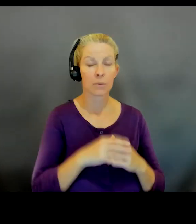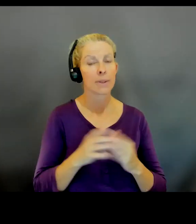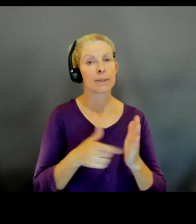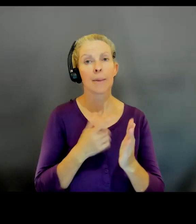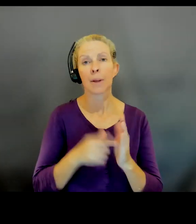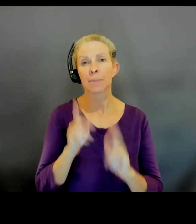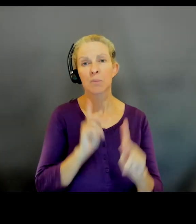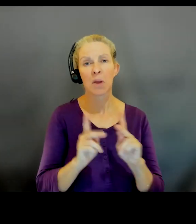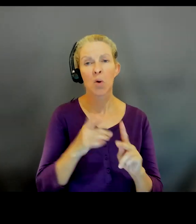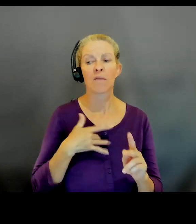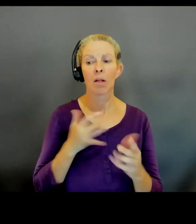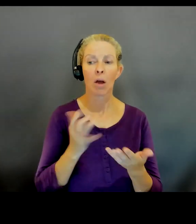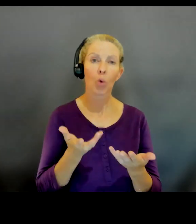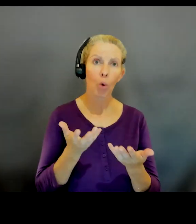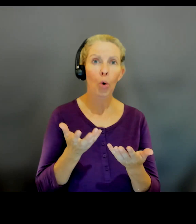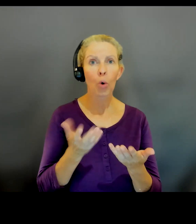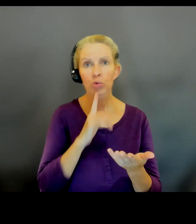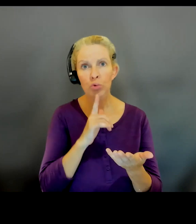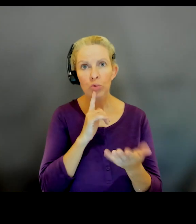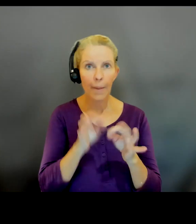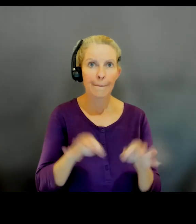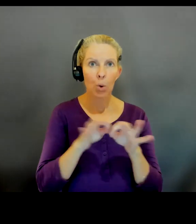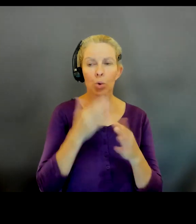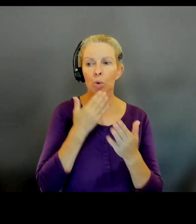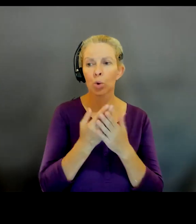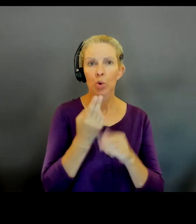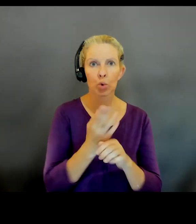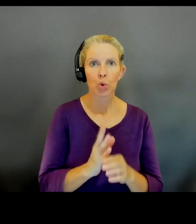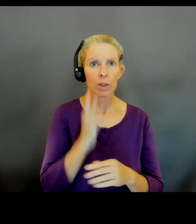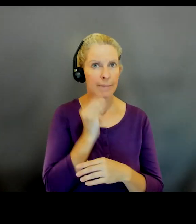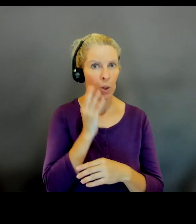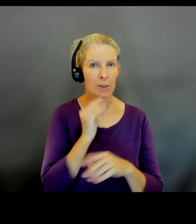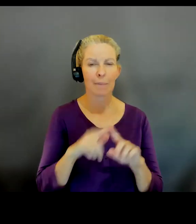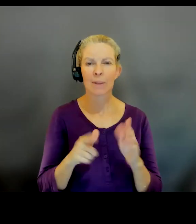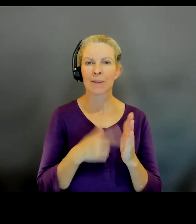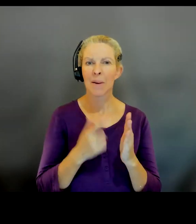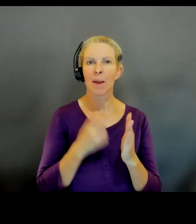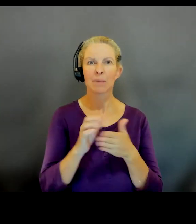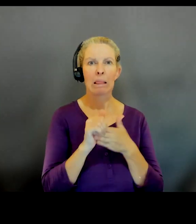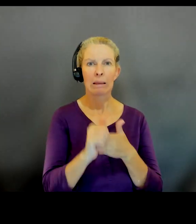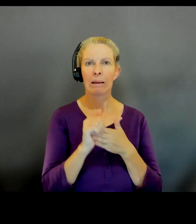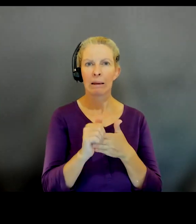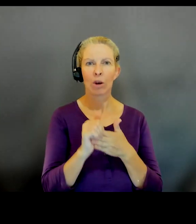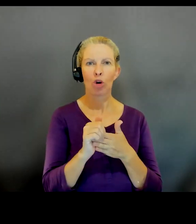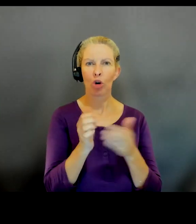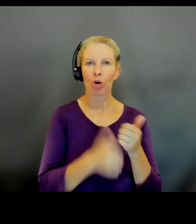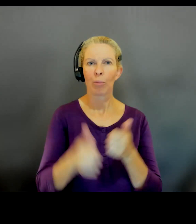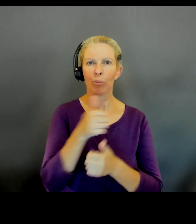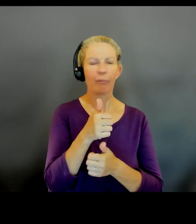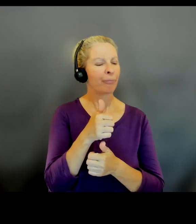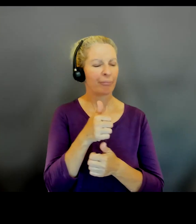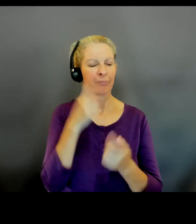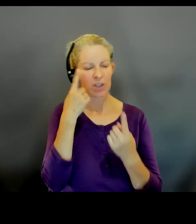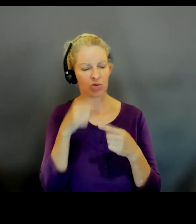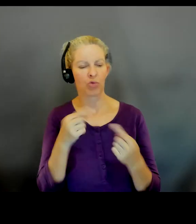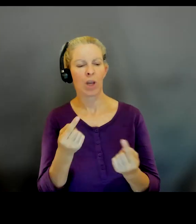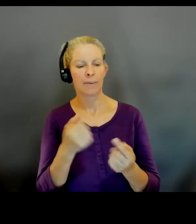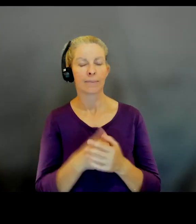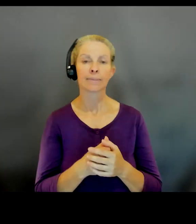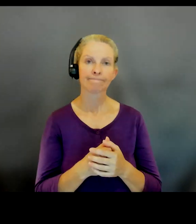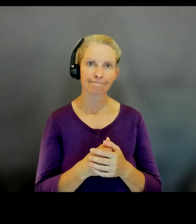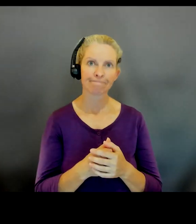user experience but leadership may not agree. Unfortunately, it usually comes down to money.